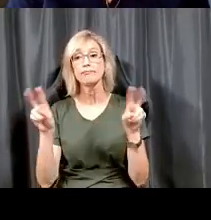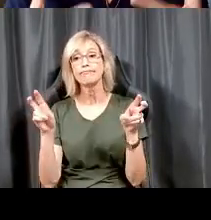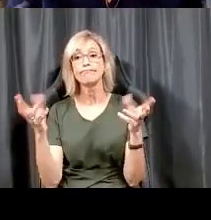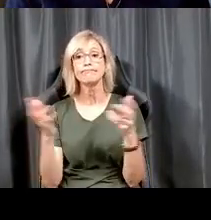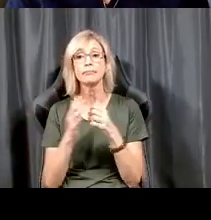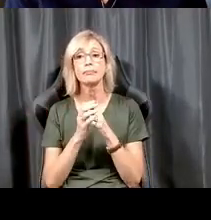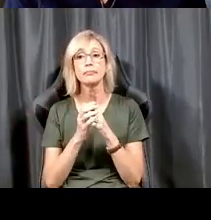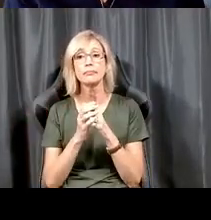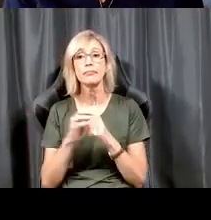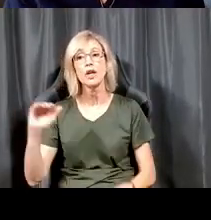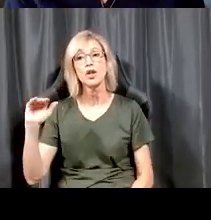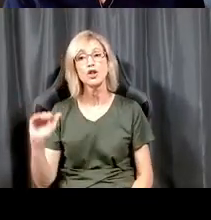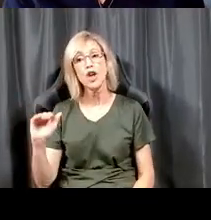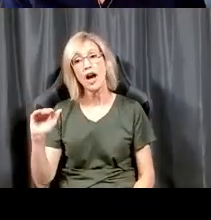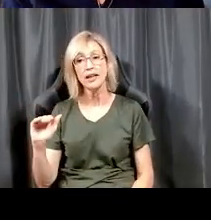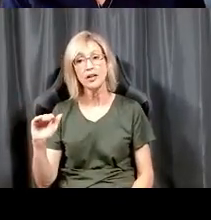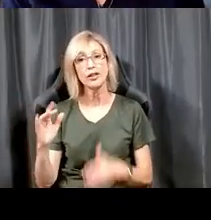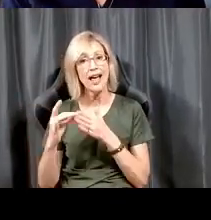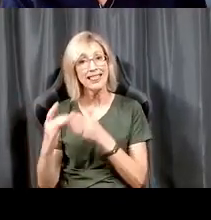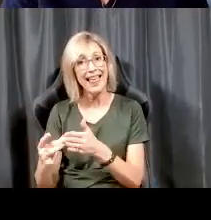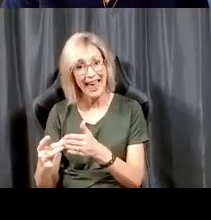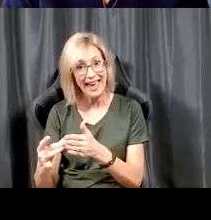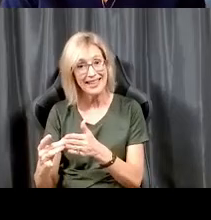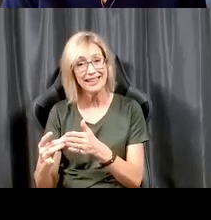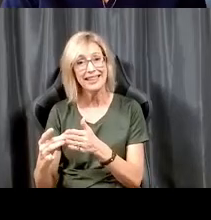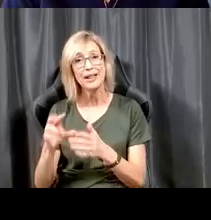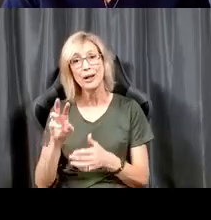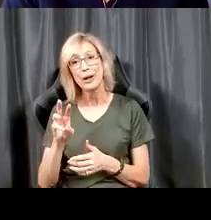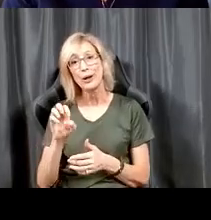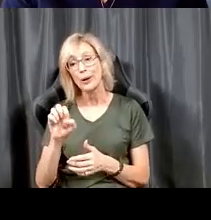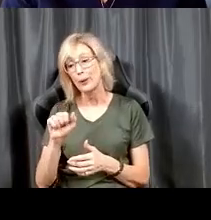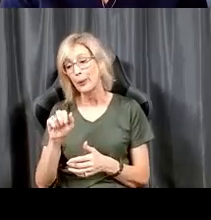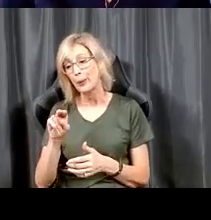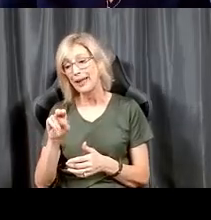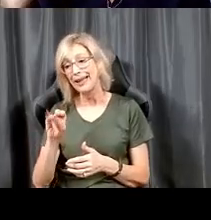child-led betweening of foods, baby led meaning. Focus all